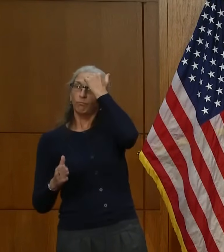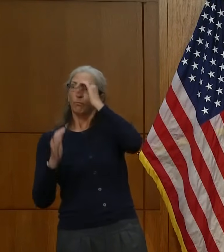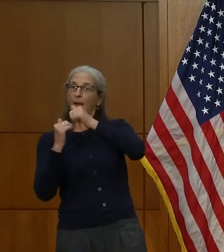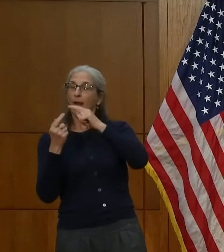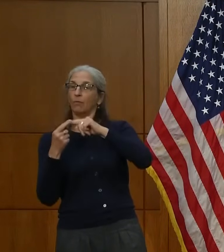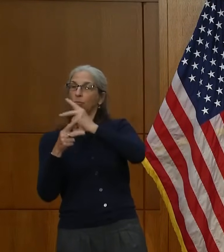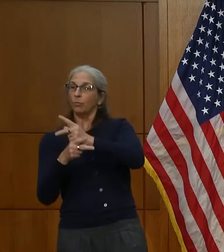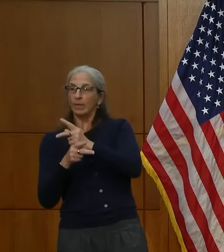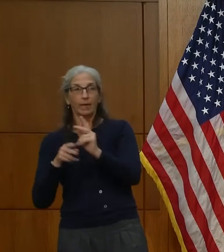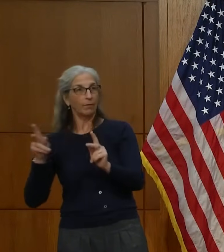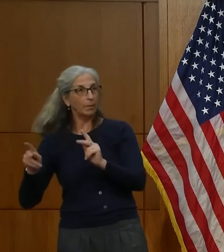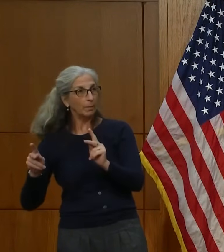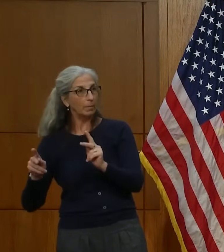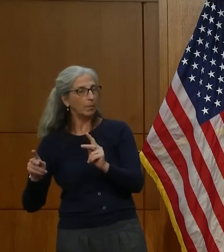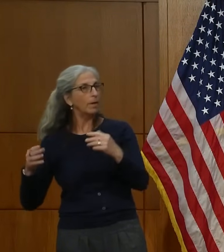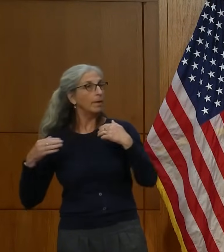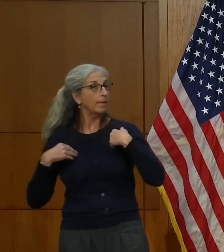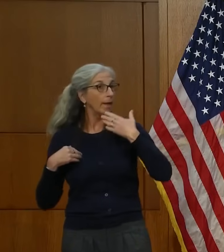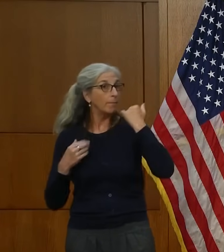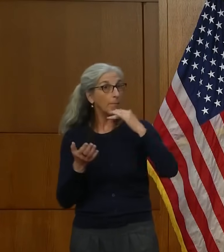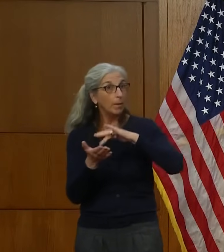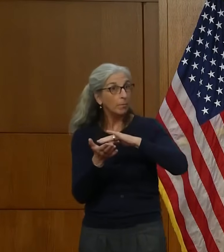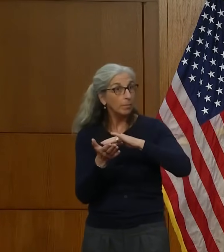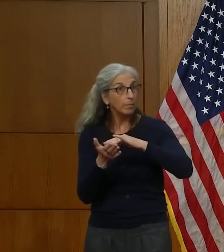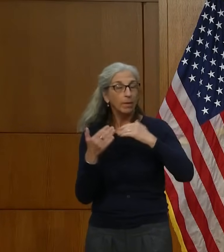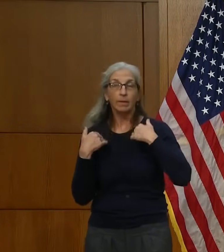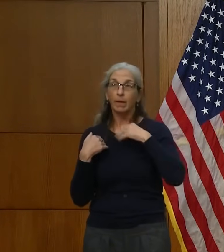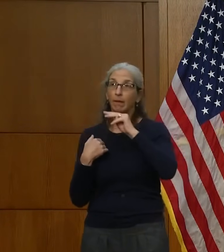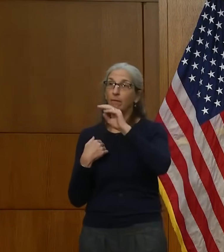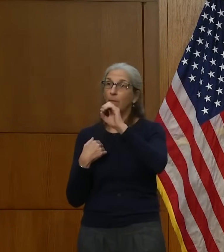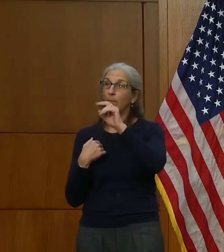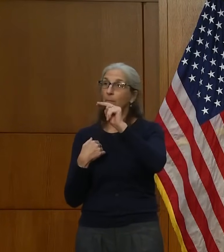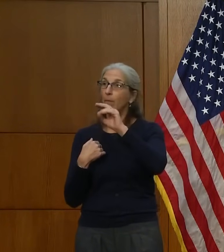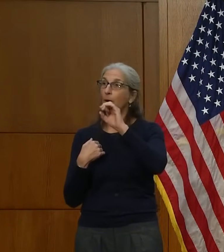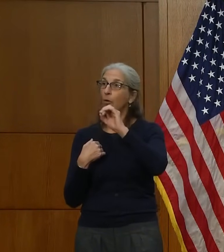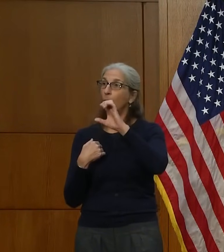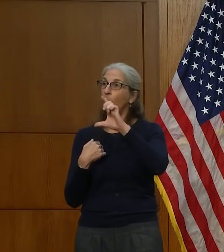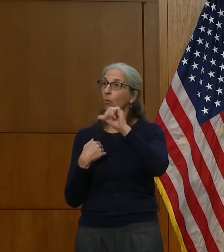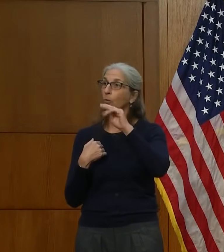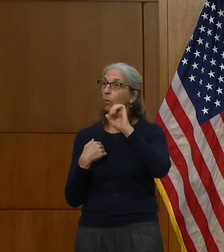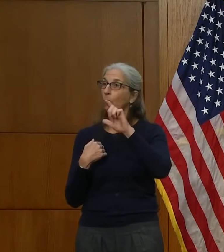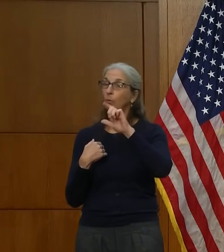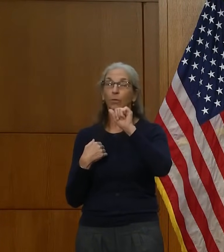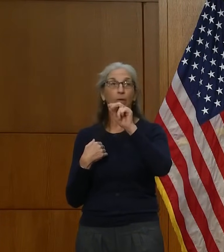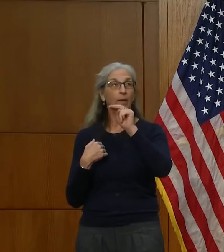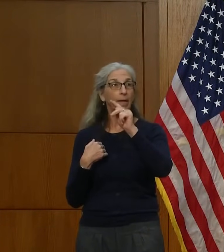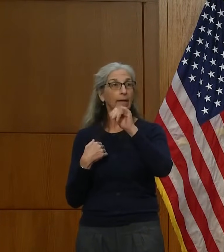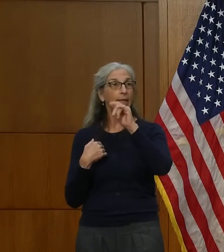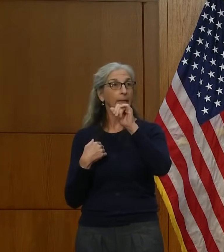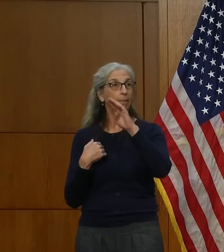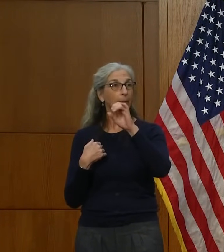WHEN I SAY WE, THE HEALTHCARE PROVIDERS ARE BETTER AT TAKING CARE OF THESE INDIVIDUALS. THEY HAVE BETTER MEDICINES, WHETHER